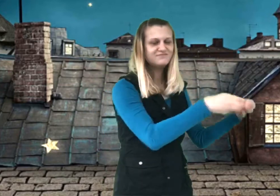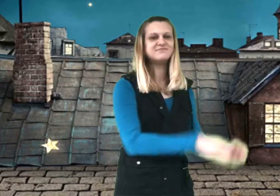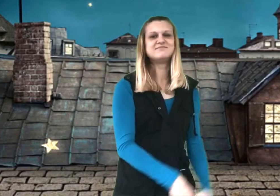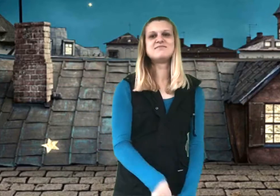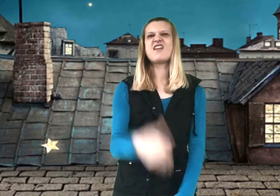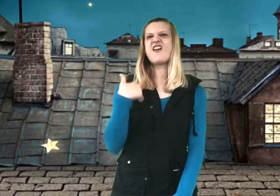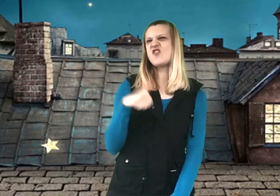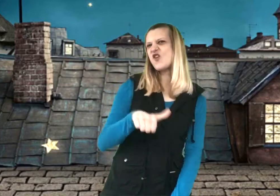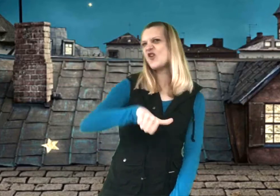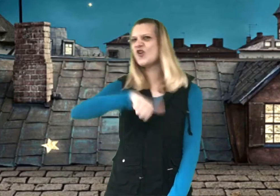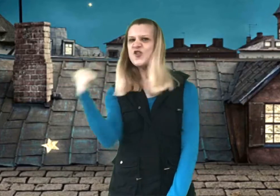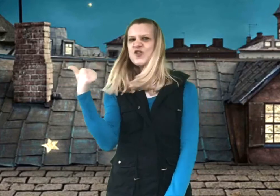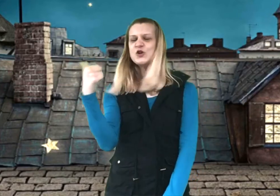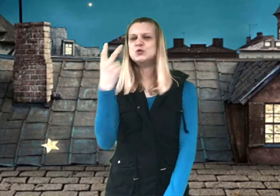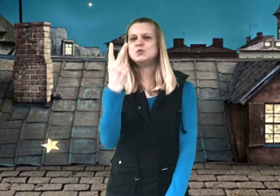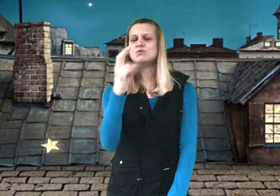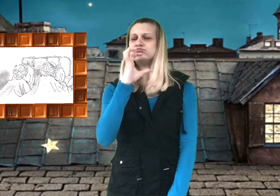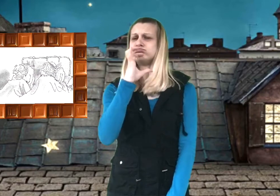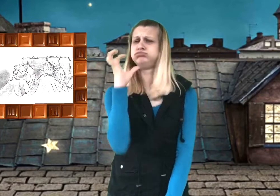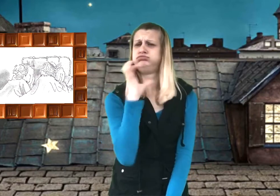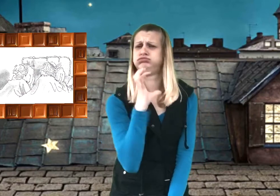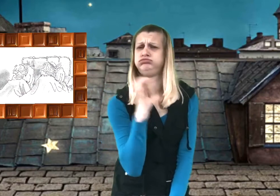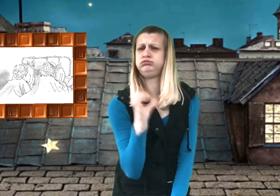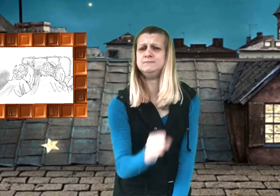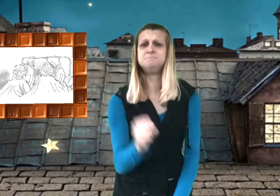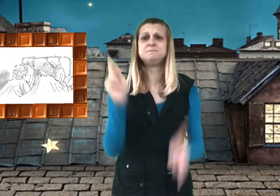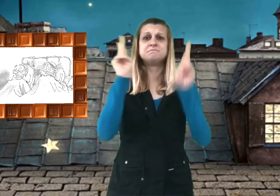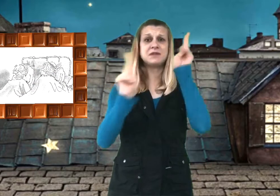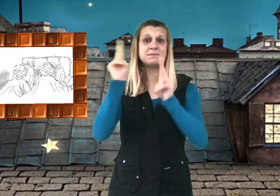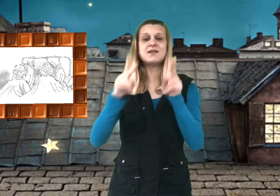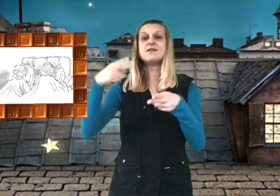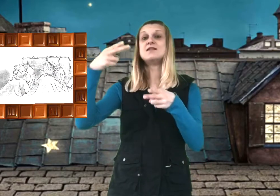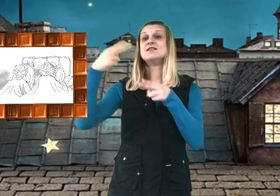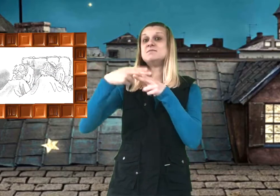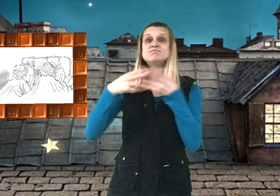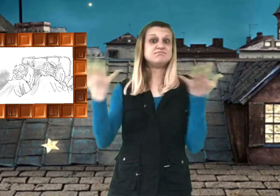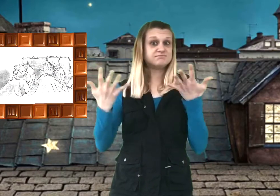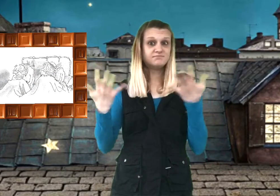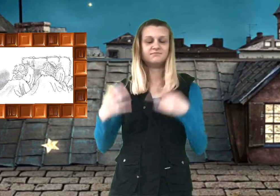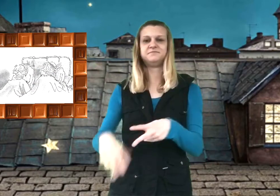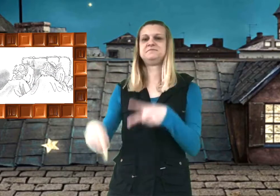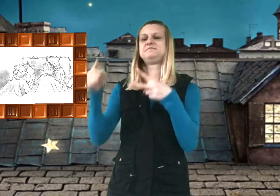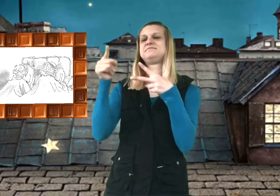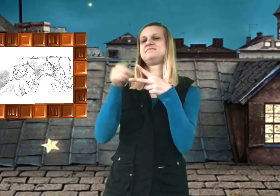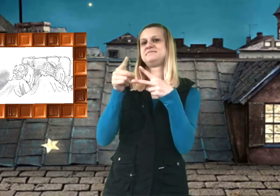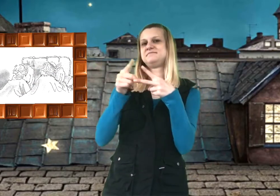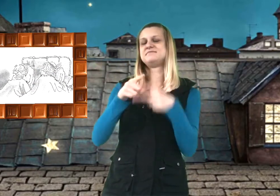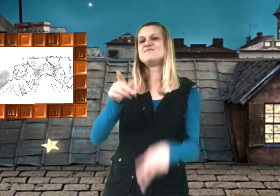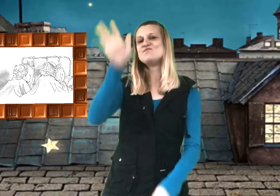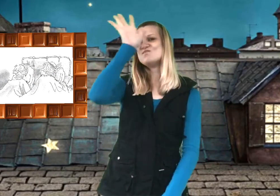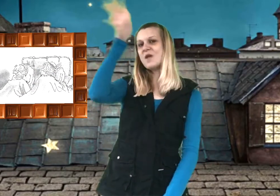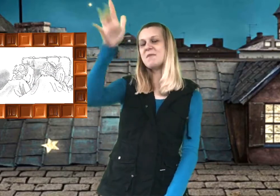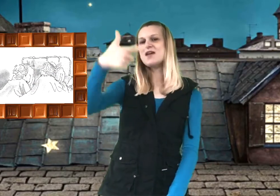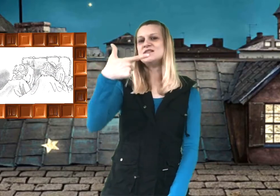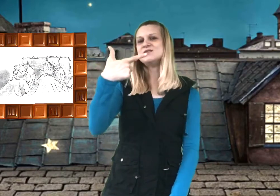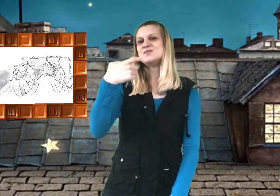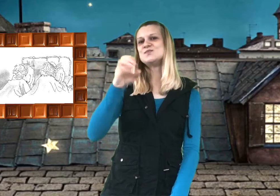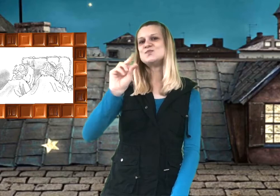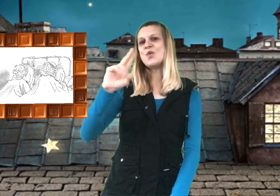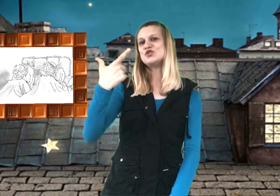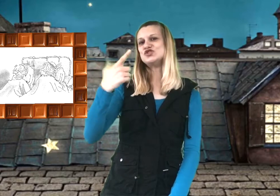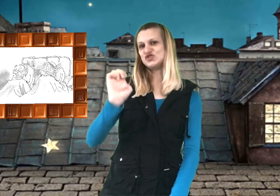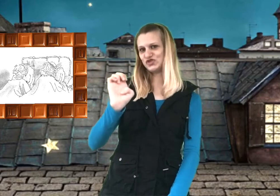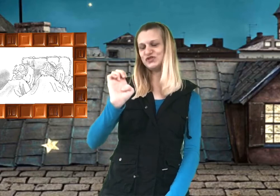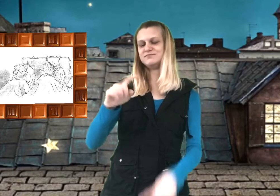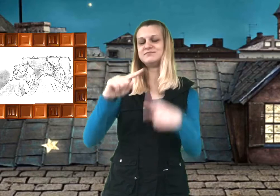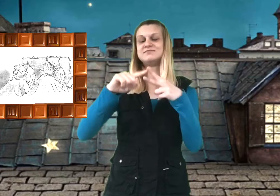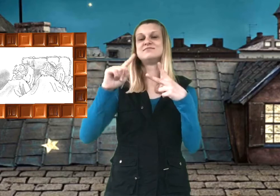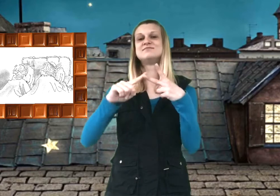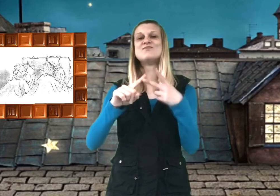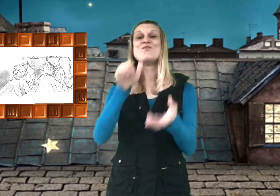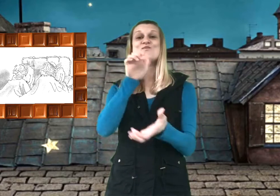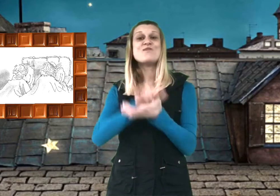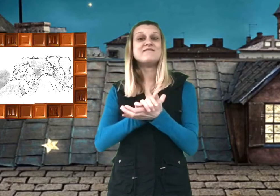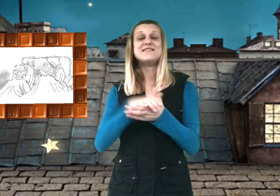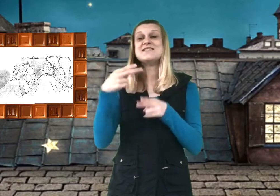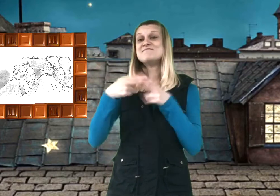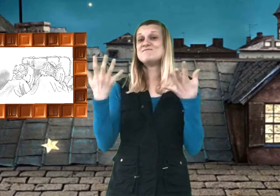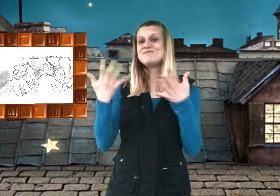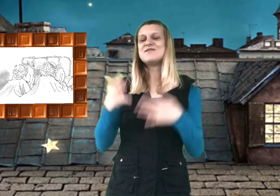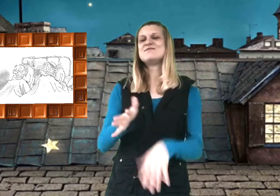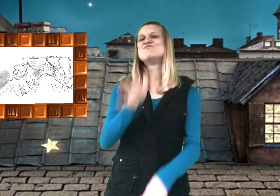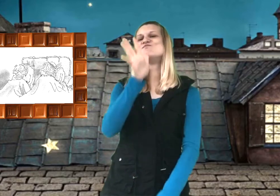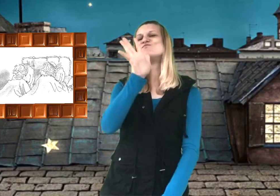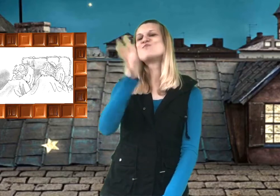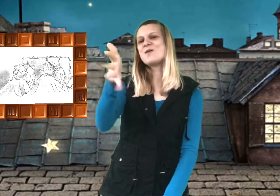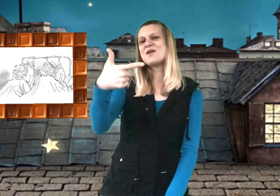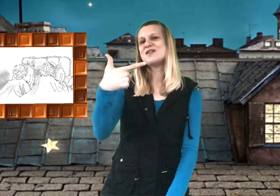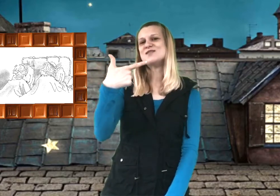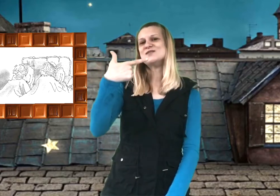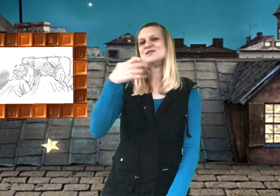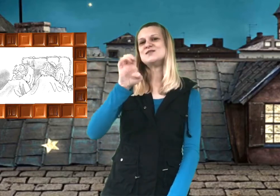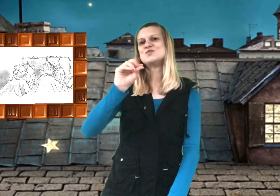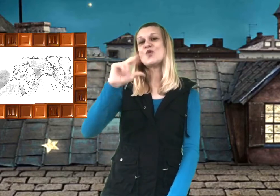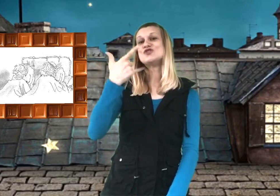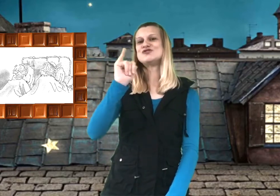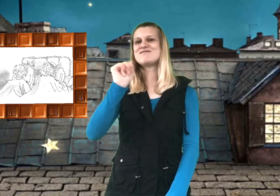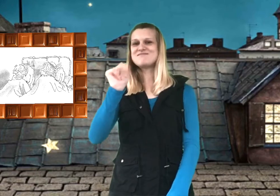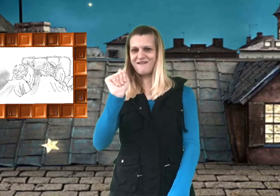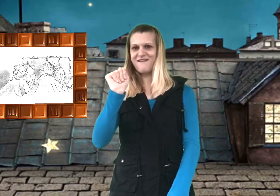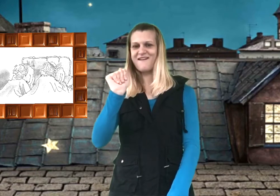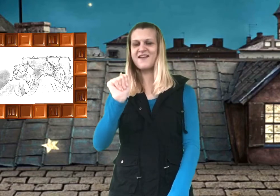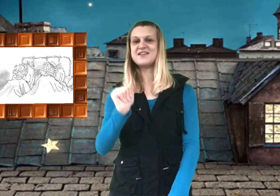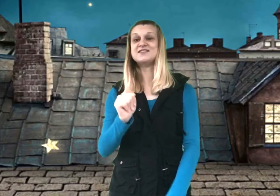And these two very old people are Grandpa George and Grandma Georgina.